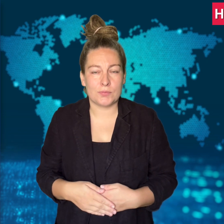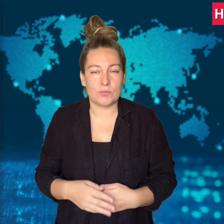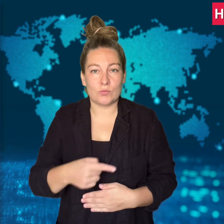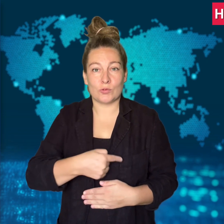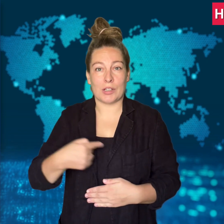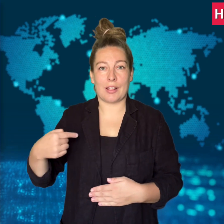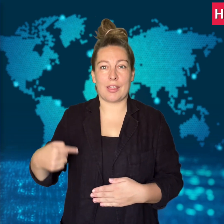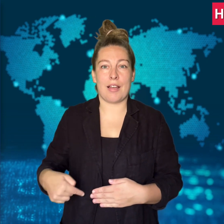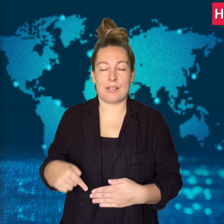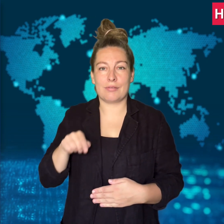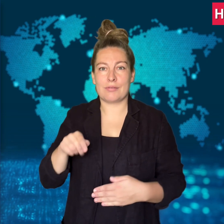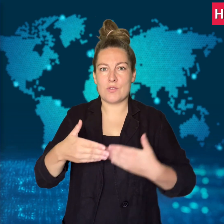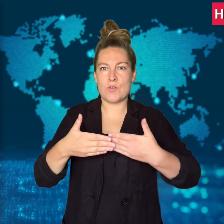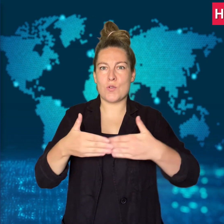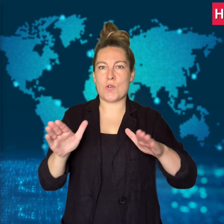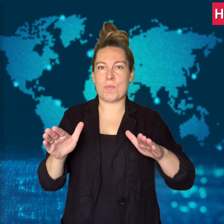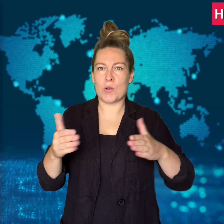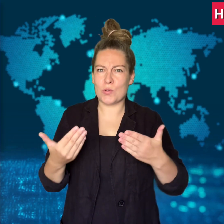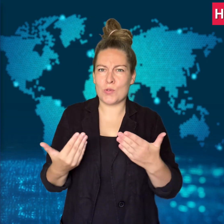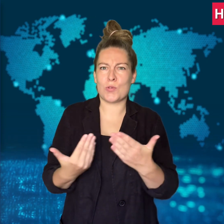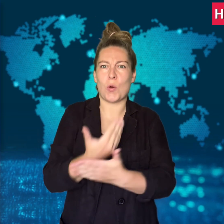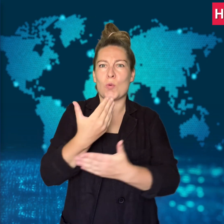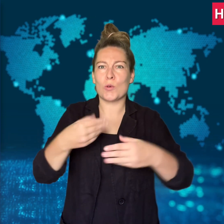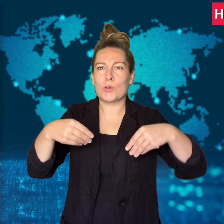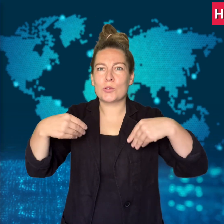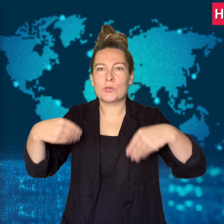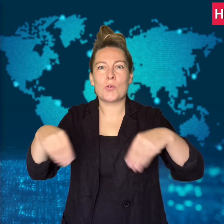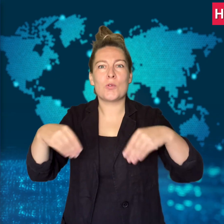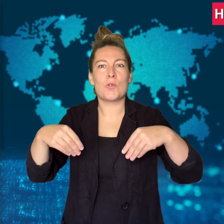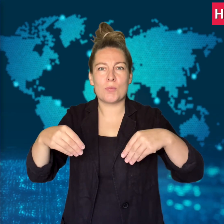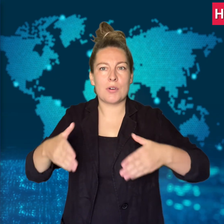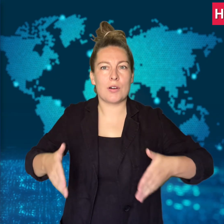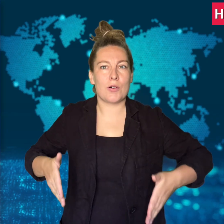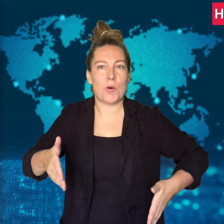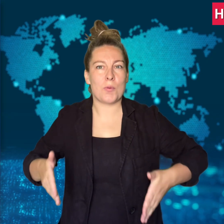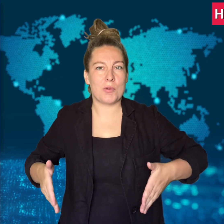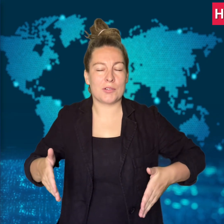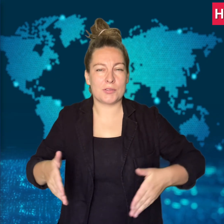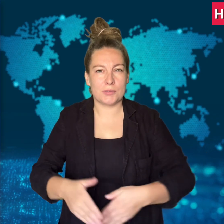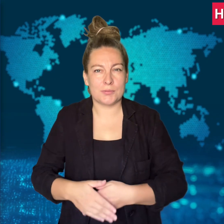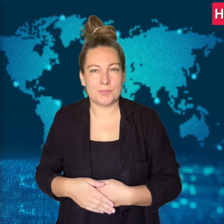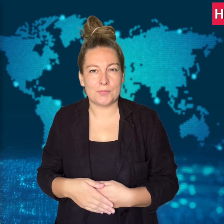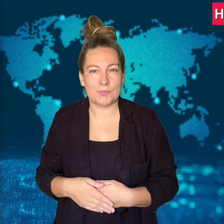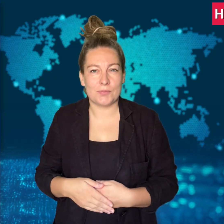New robot store opens